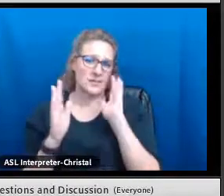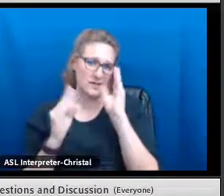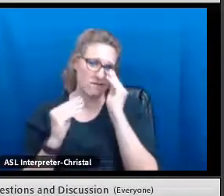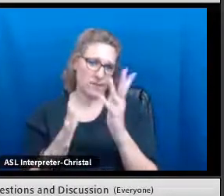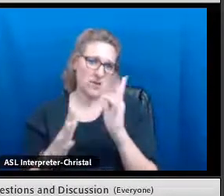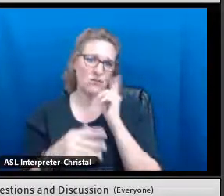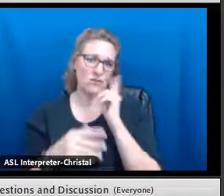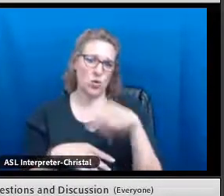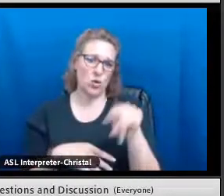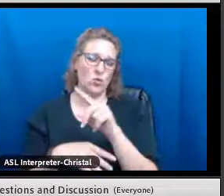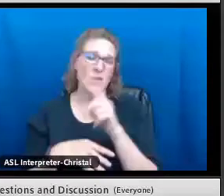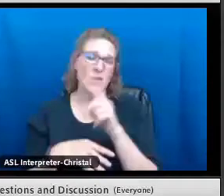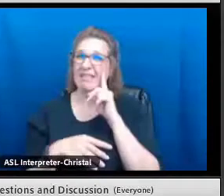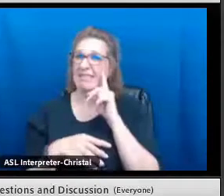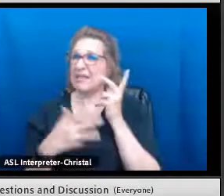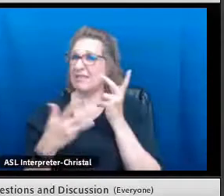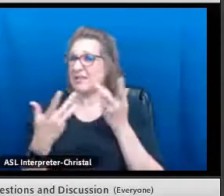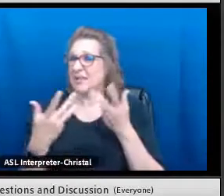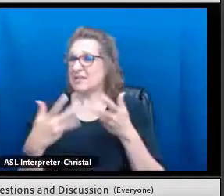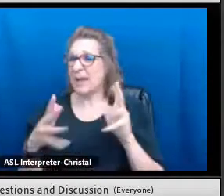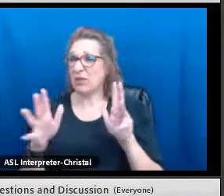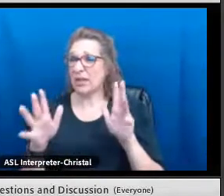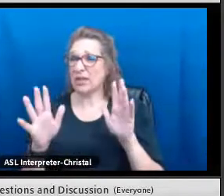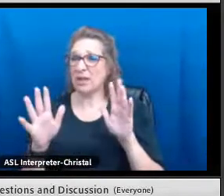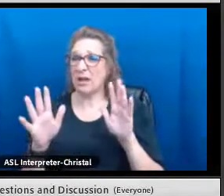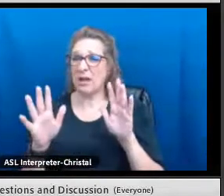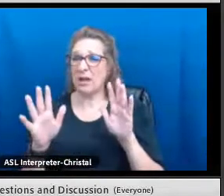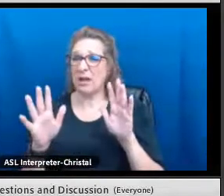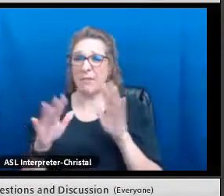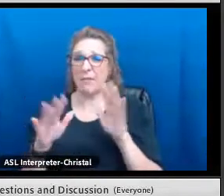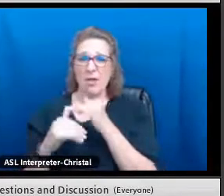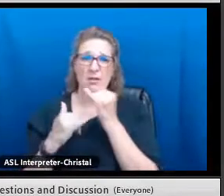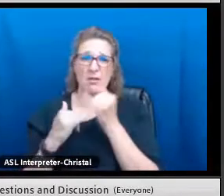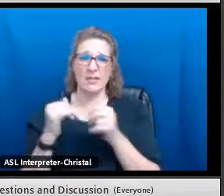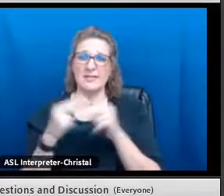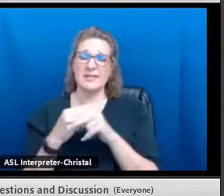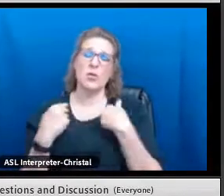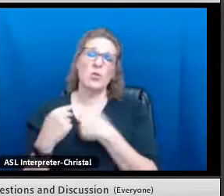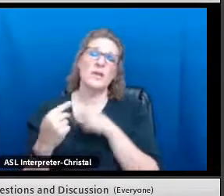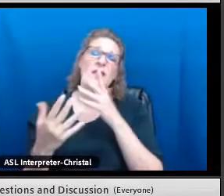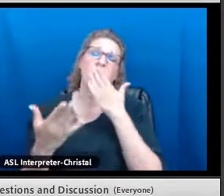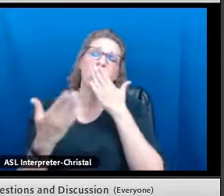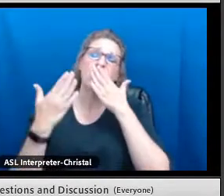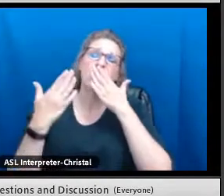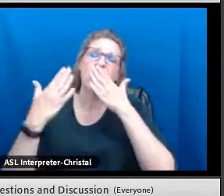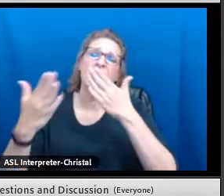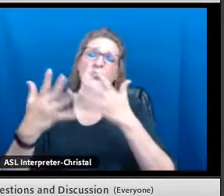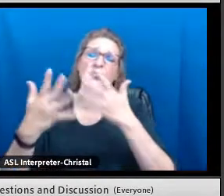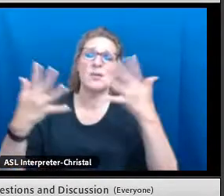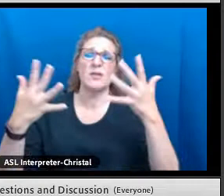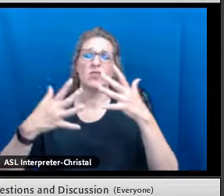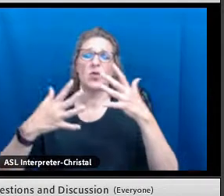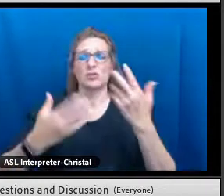our website, subscribe to our Twitter feed, or sign up for any of our newsletters or publications.